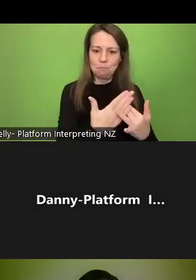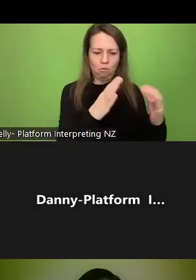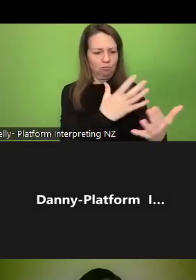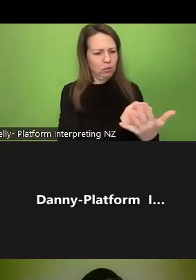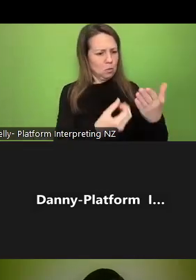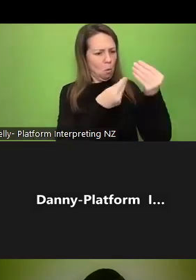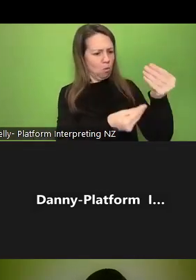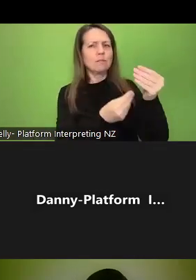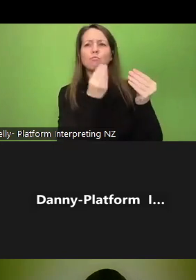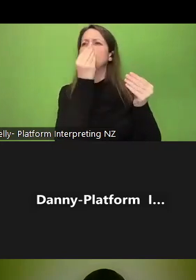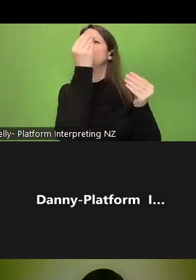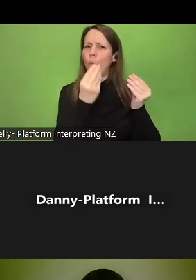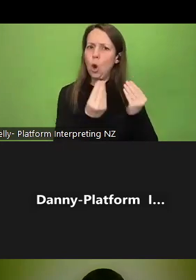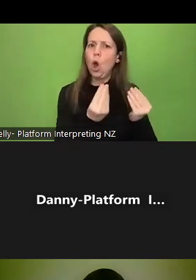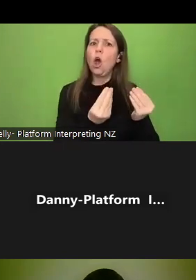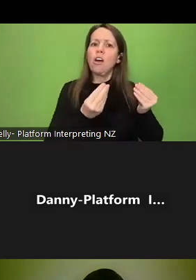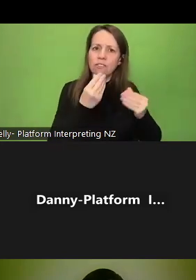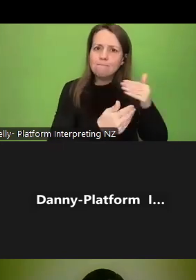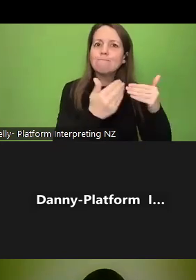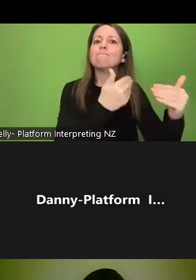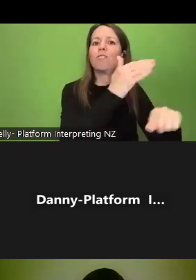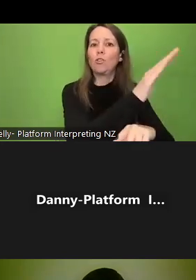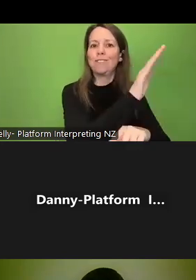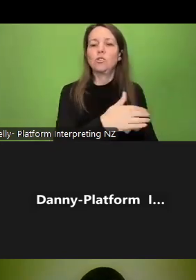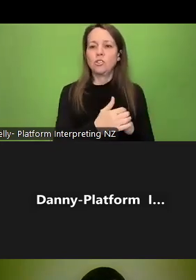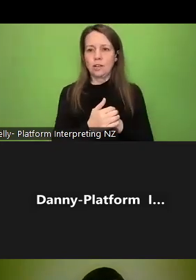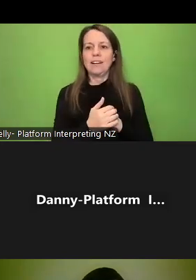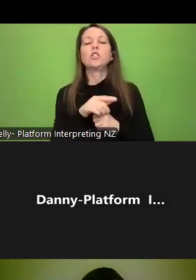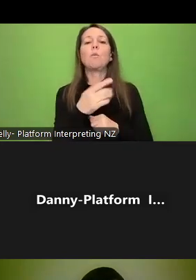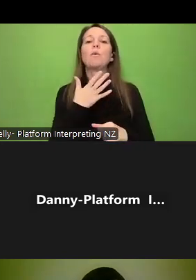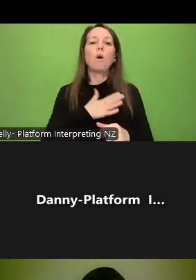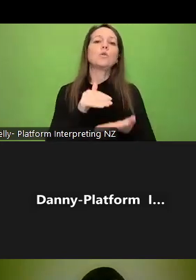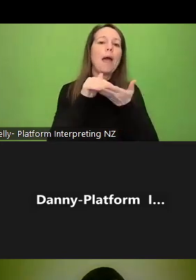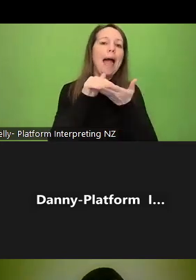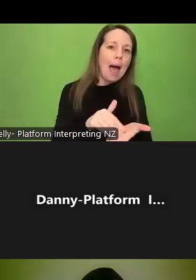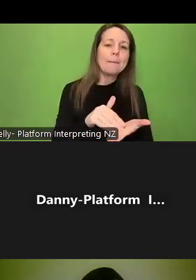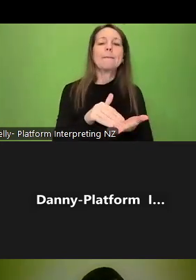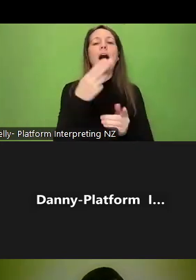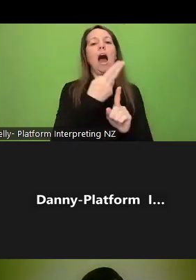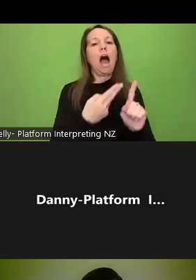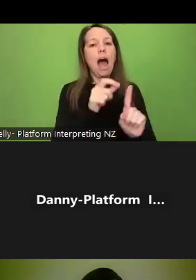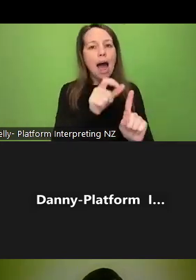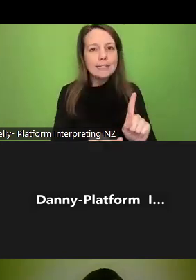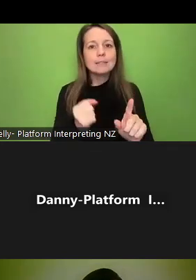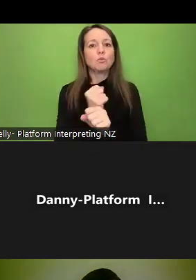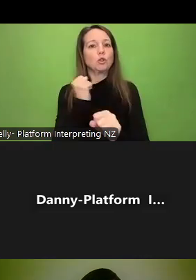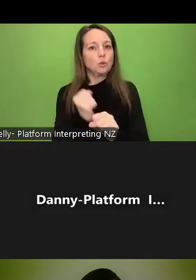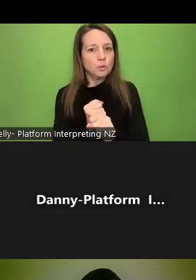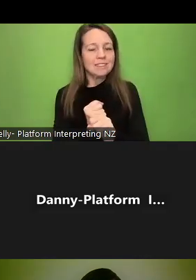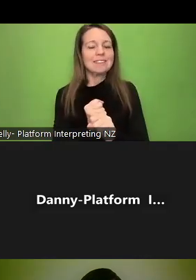you both, both your venue and you as the producer, the artist, the create.